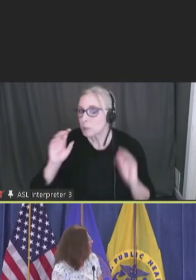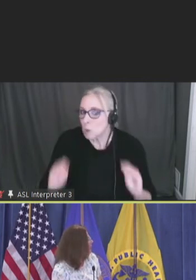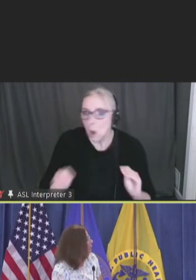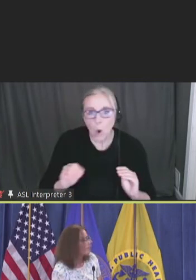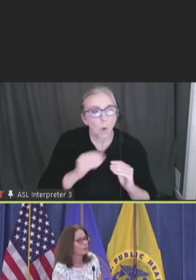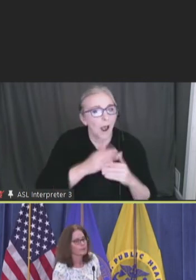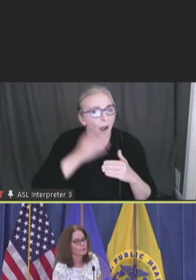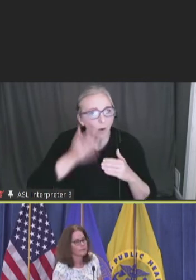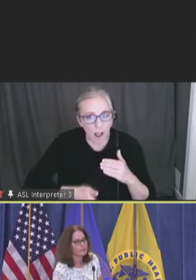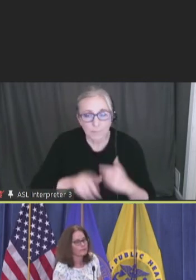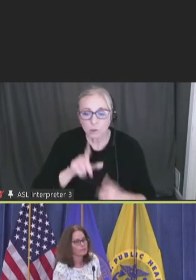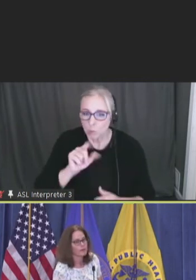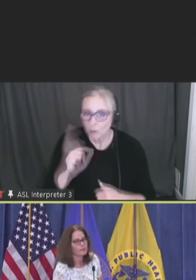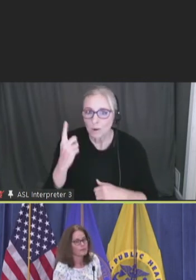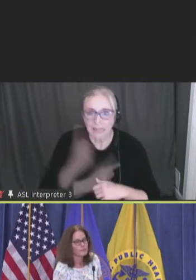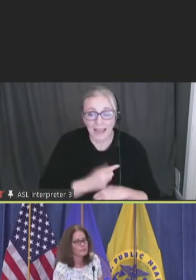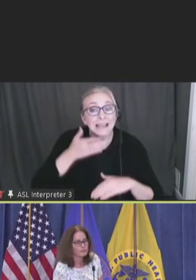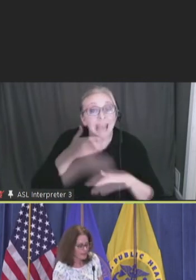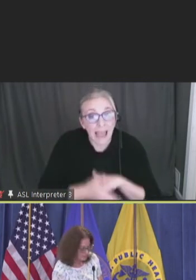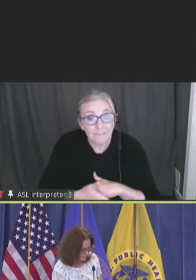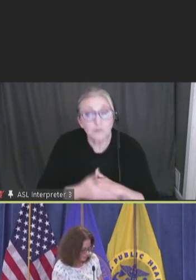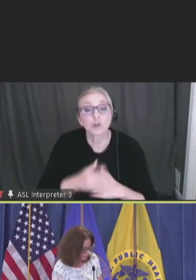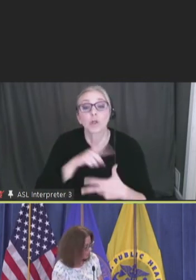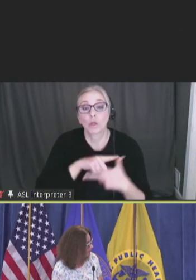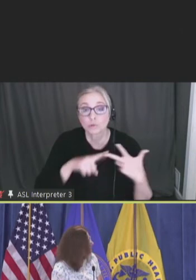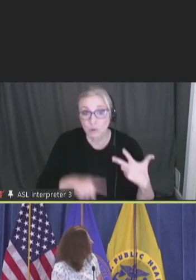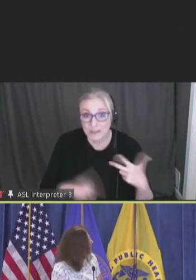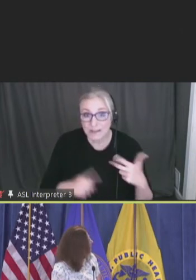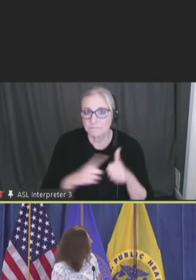in the 21 days after primary series vaccination.